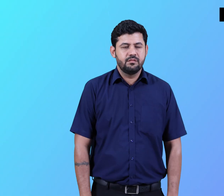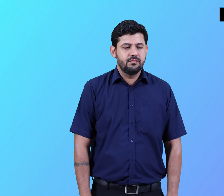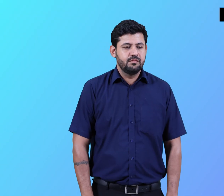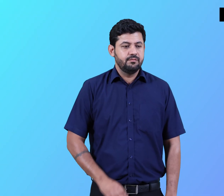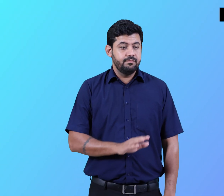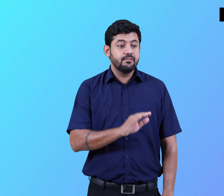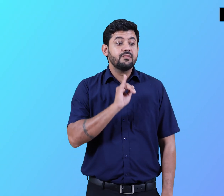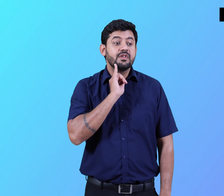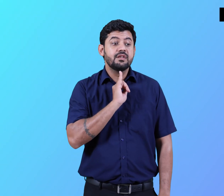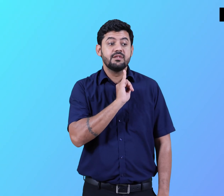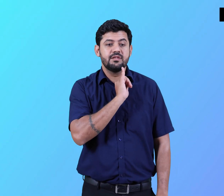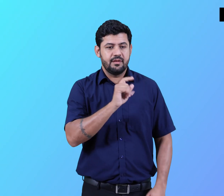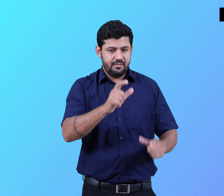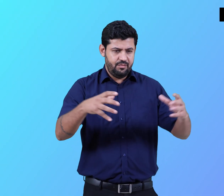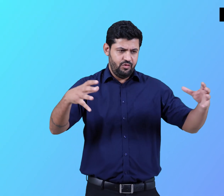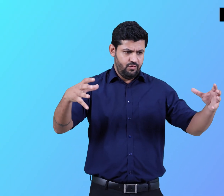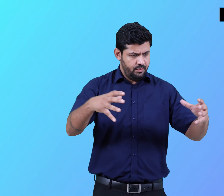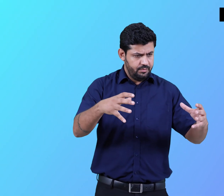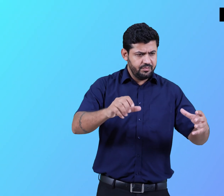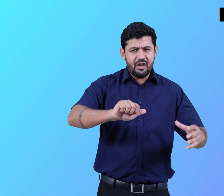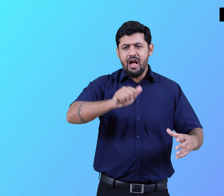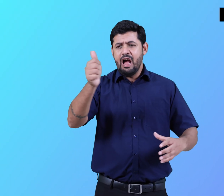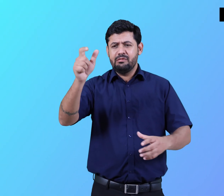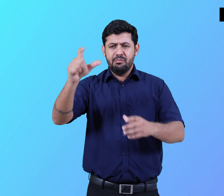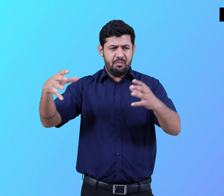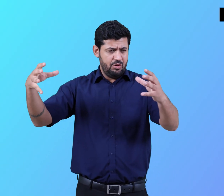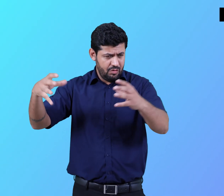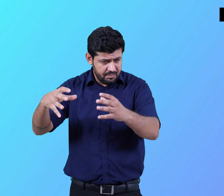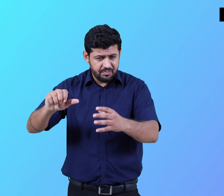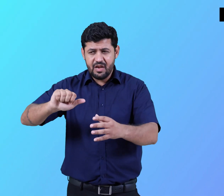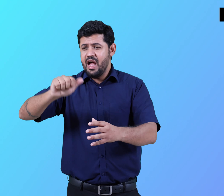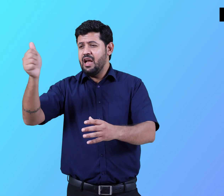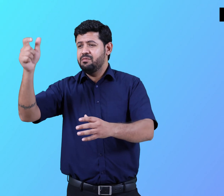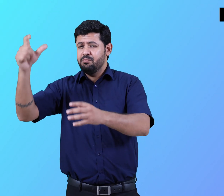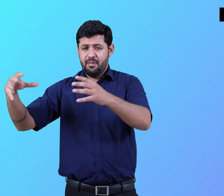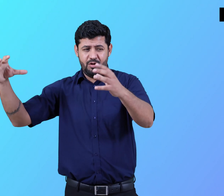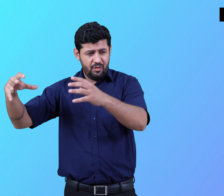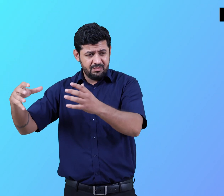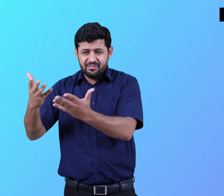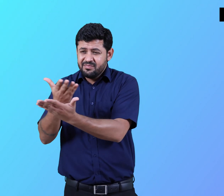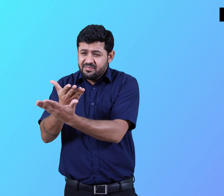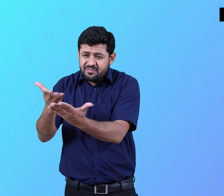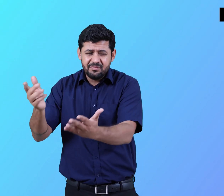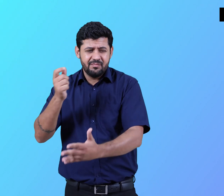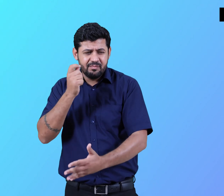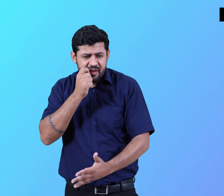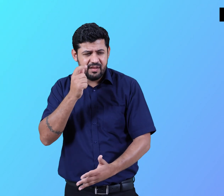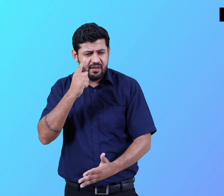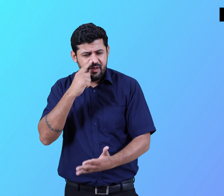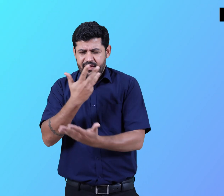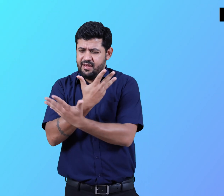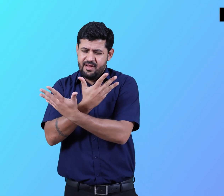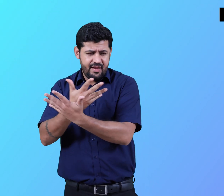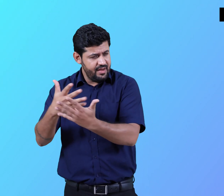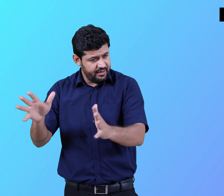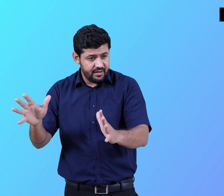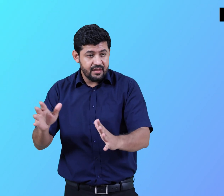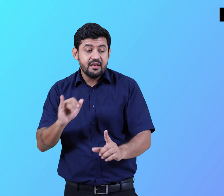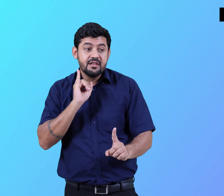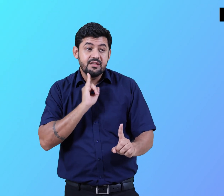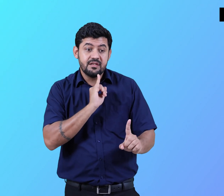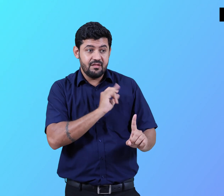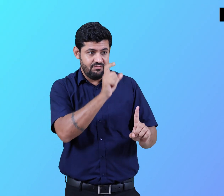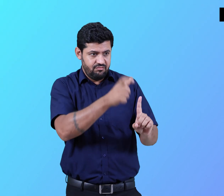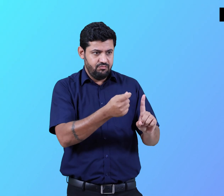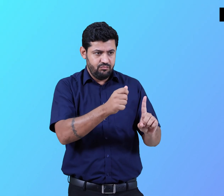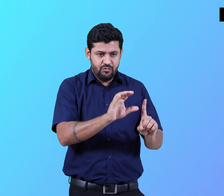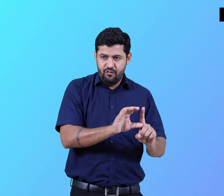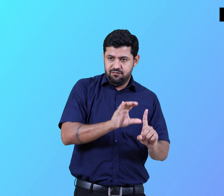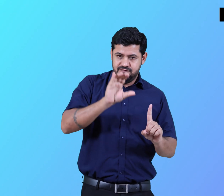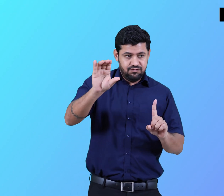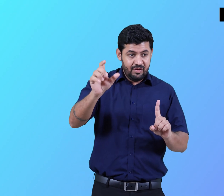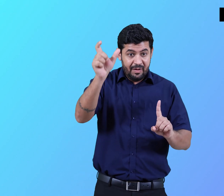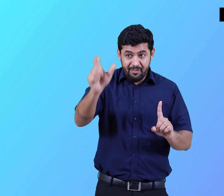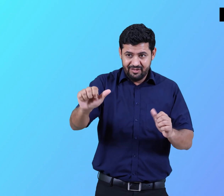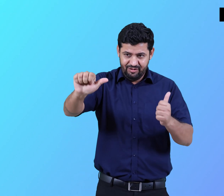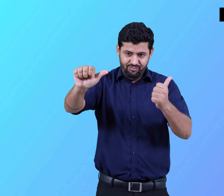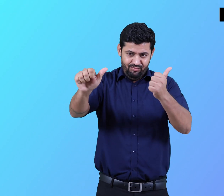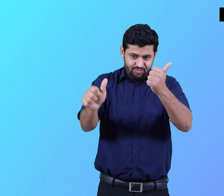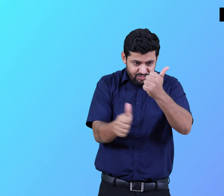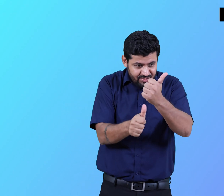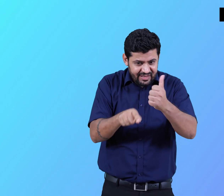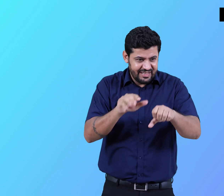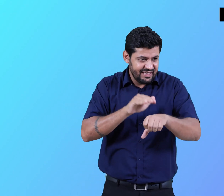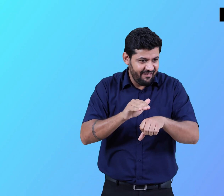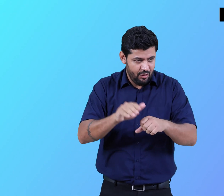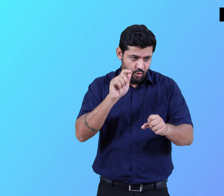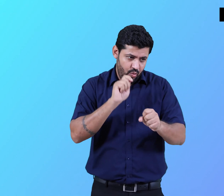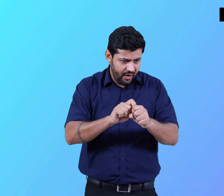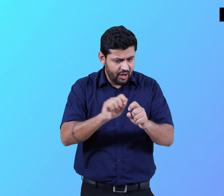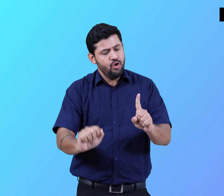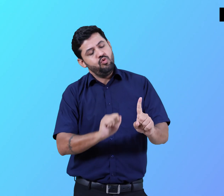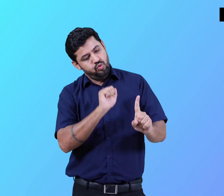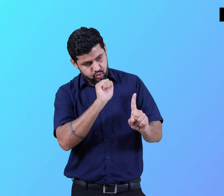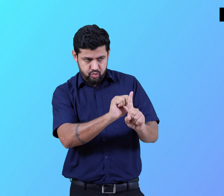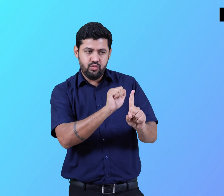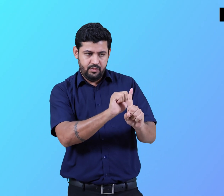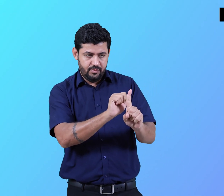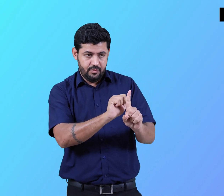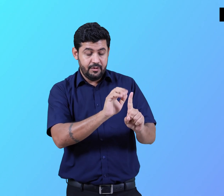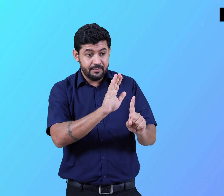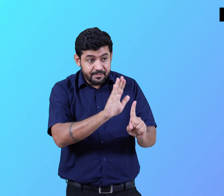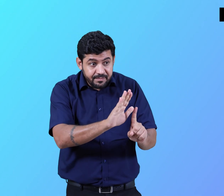“About your men and women slaves: you may buy men and women slaves from the other nations around you.